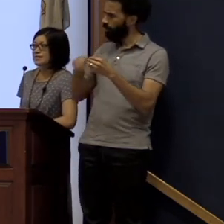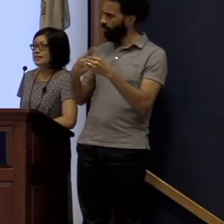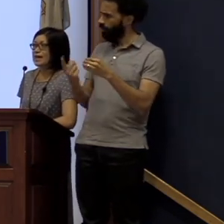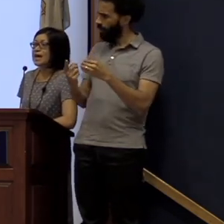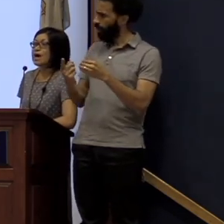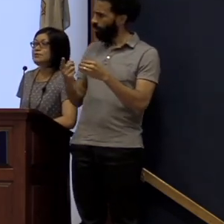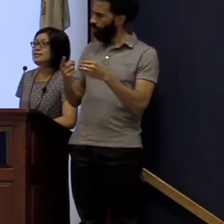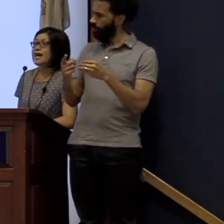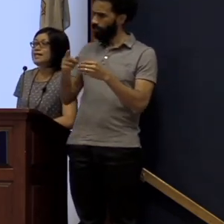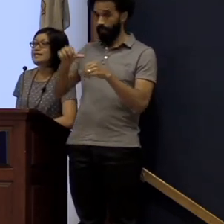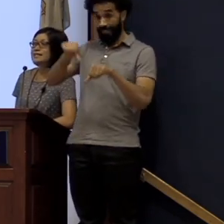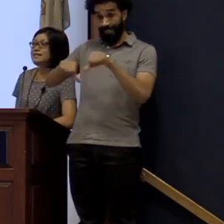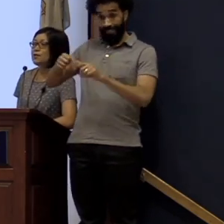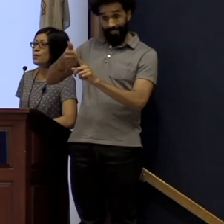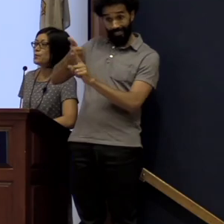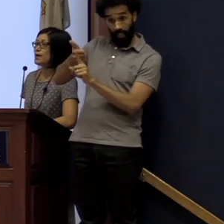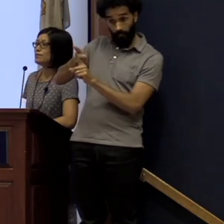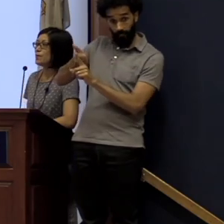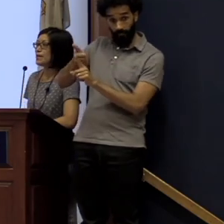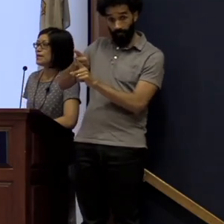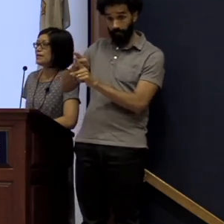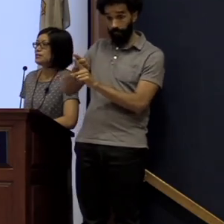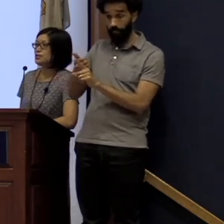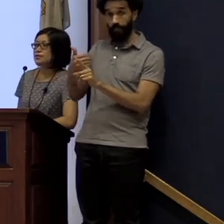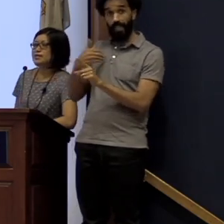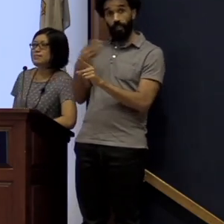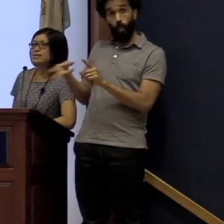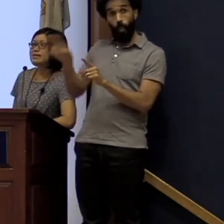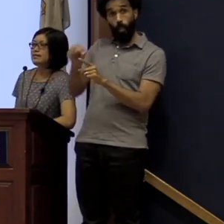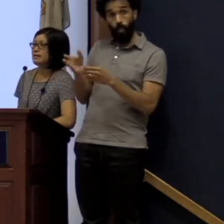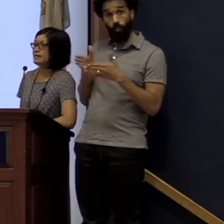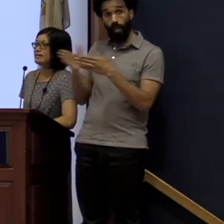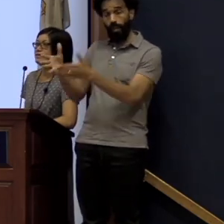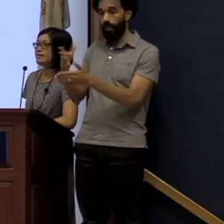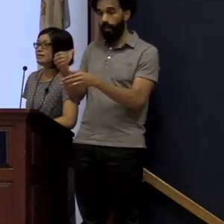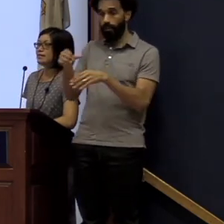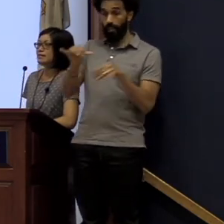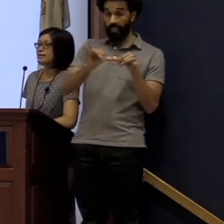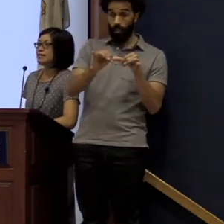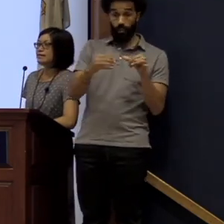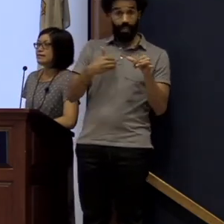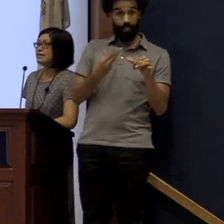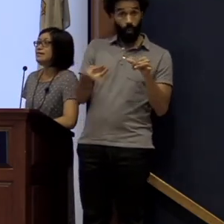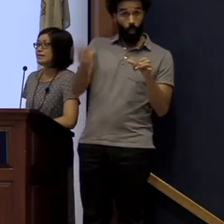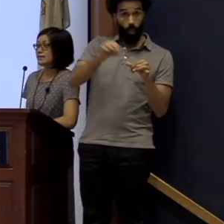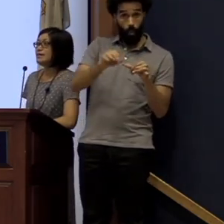How science is its own way of knowing and engineering maybe is another Correct. Yes